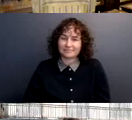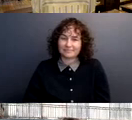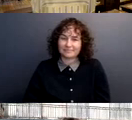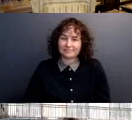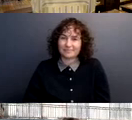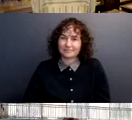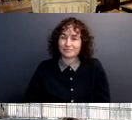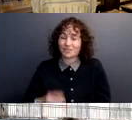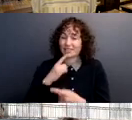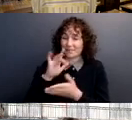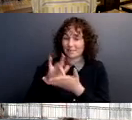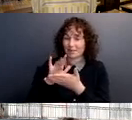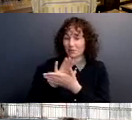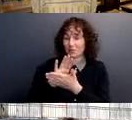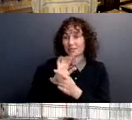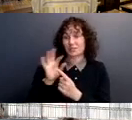She says middle school is such a unique age.